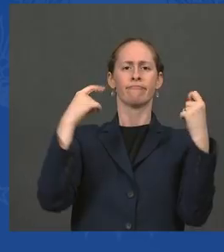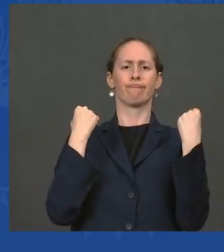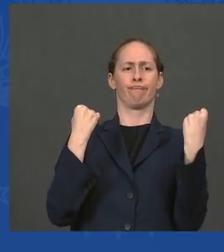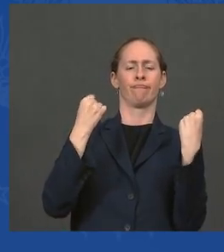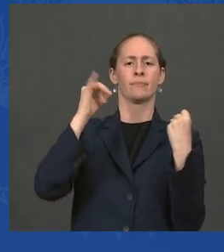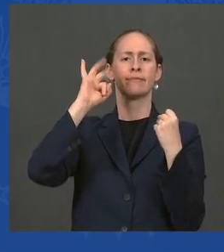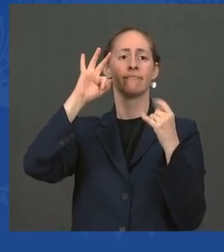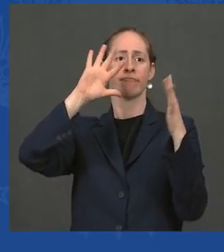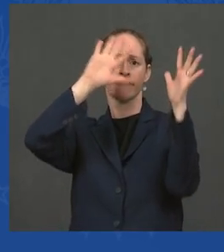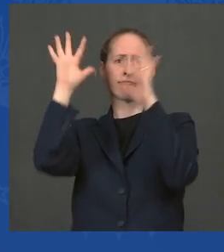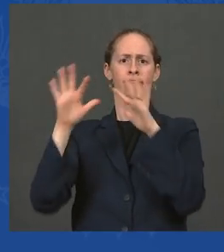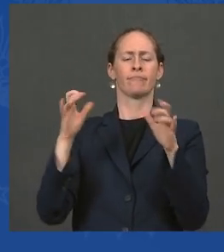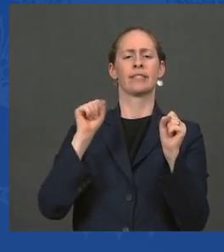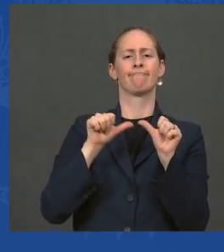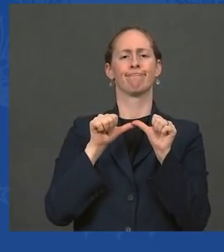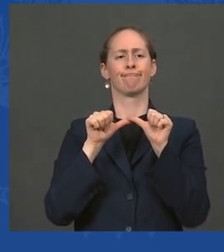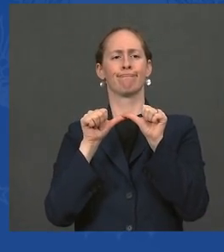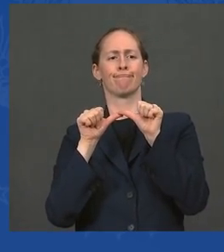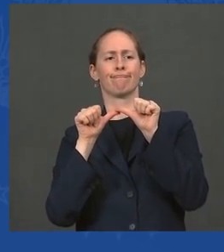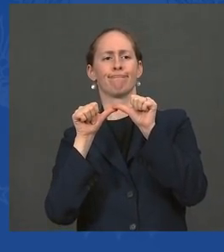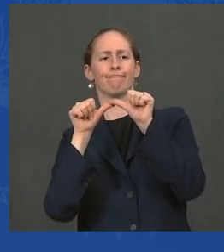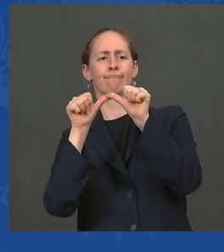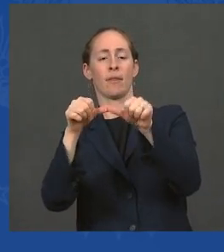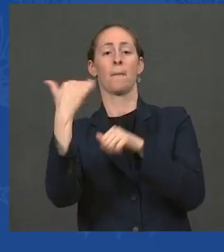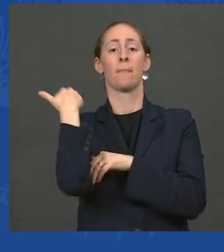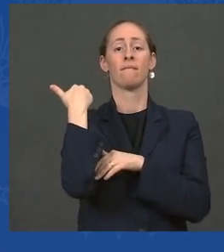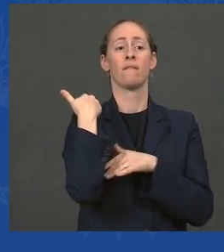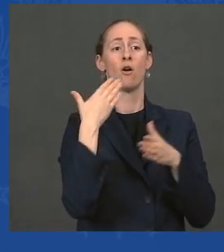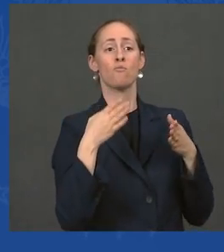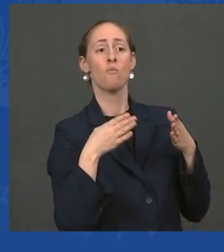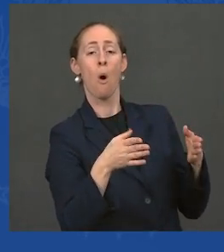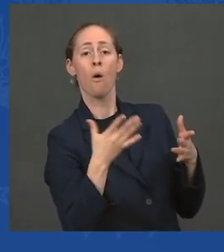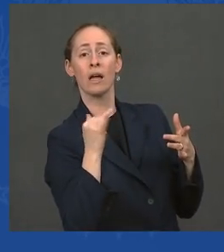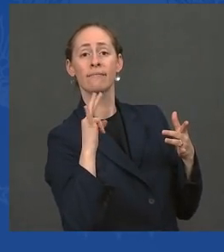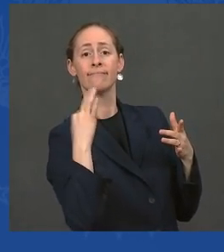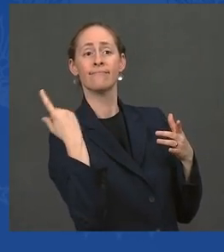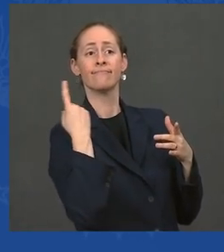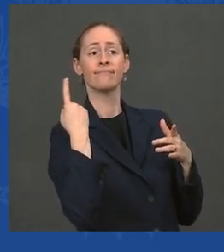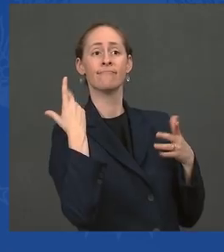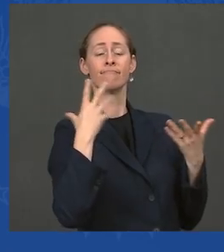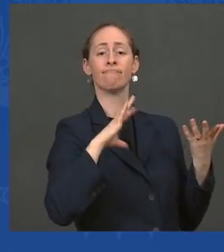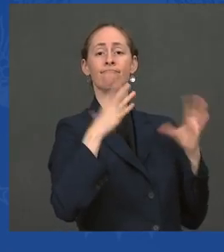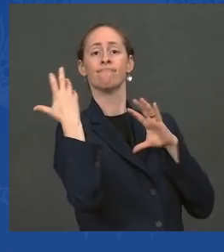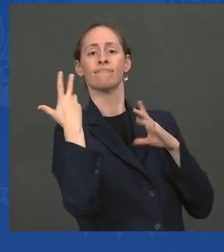Any road -- it used to be, if you have a catastrophe and the road gets washed out, you build it back to what it was before.